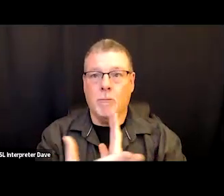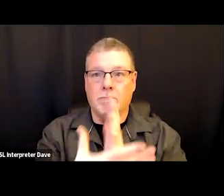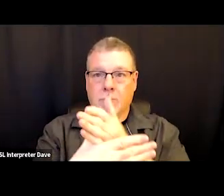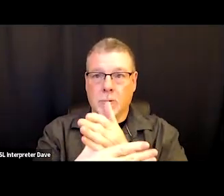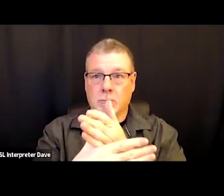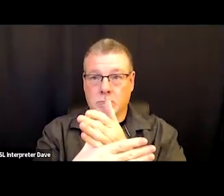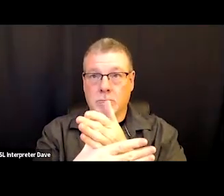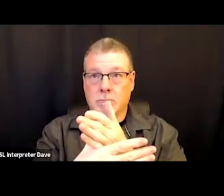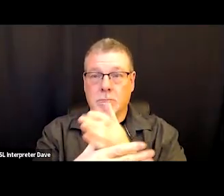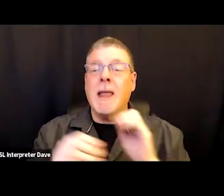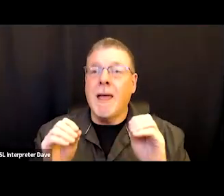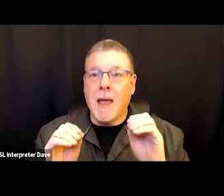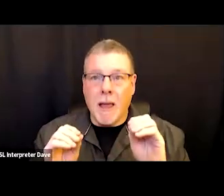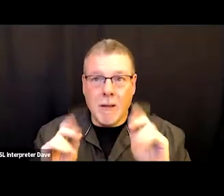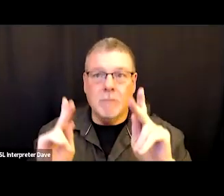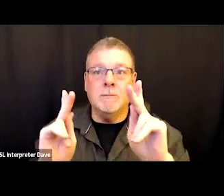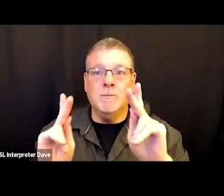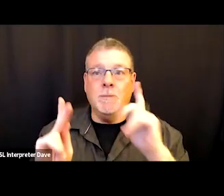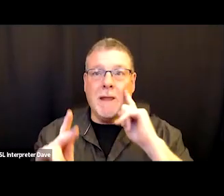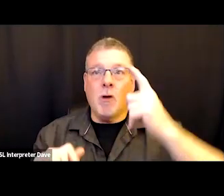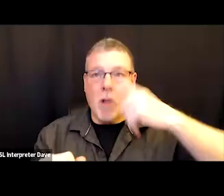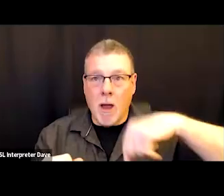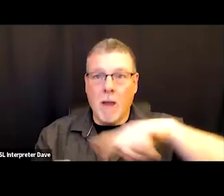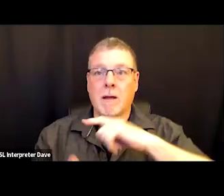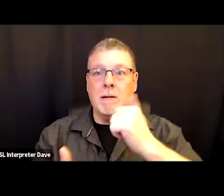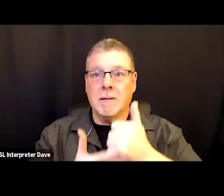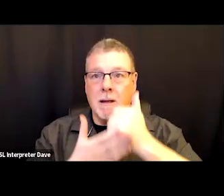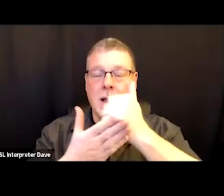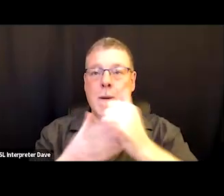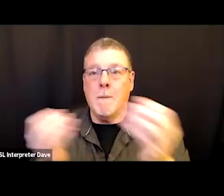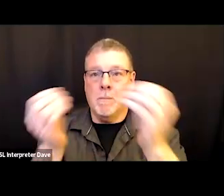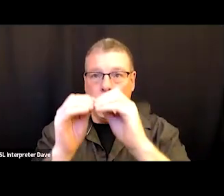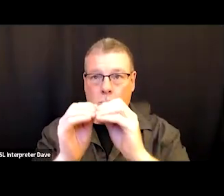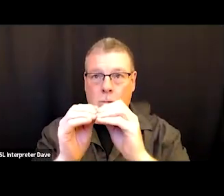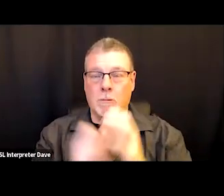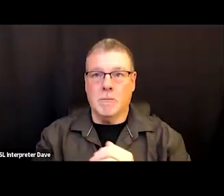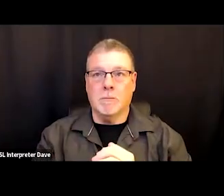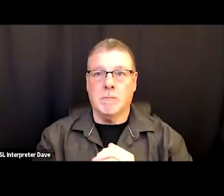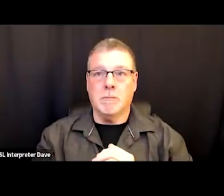It is an opportunity for us to help you further, to give you more help,